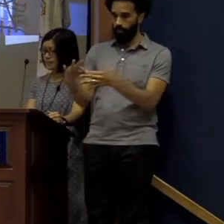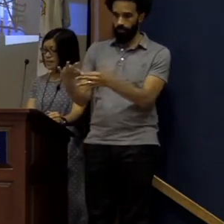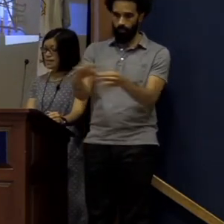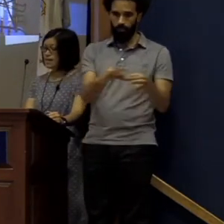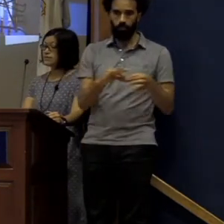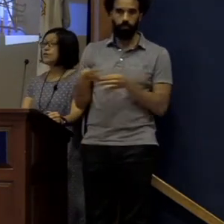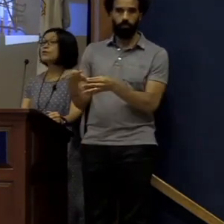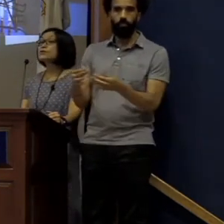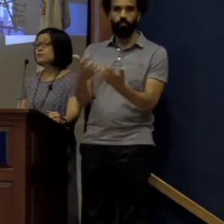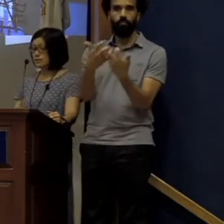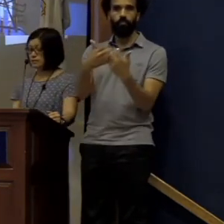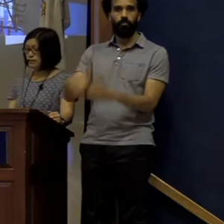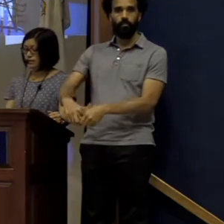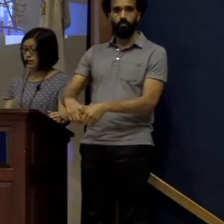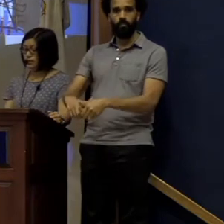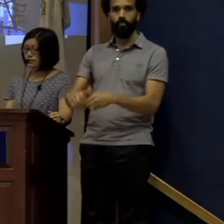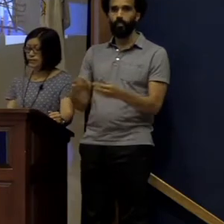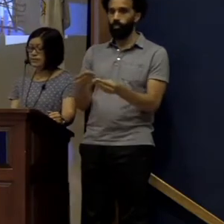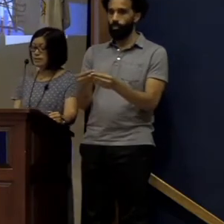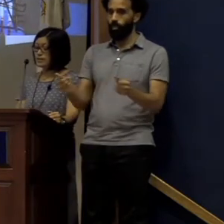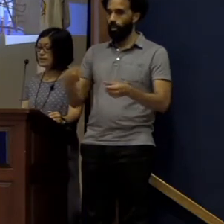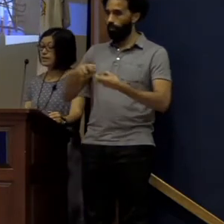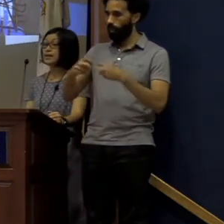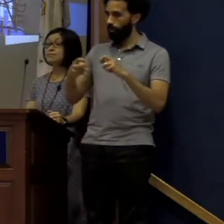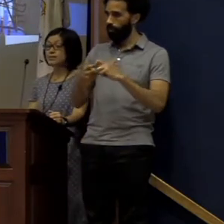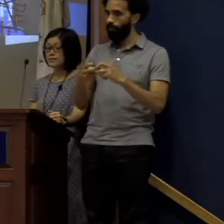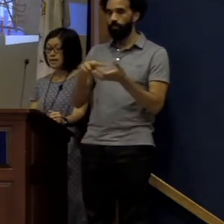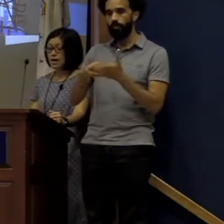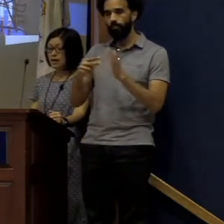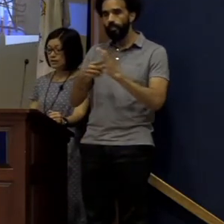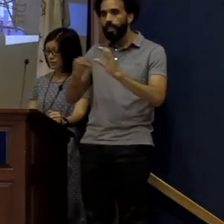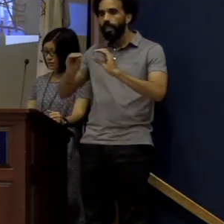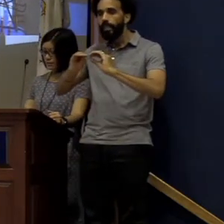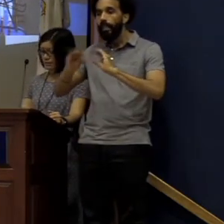There is a congruence in the messaging what STEM is and can be across these spaces